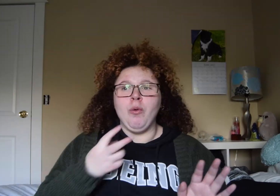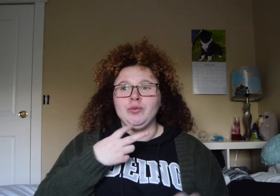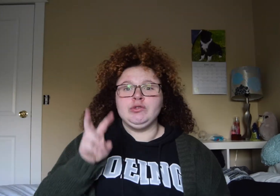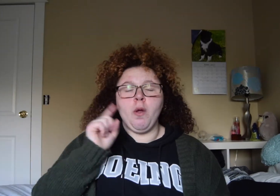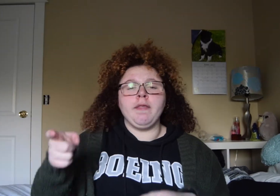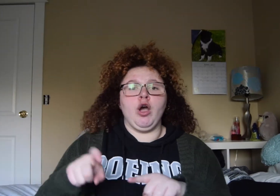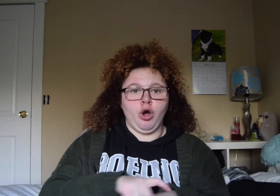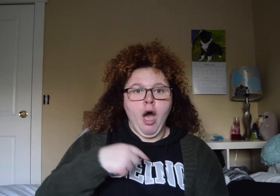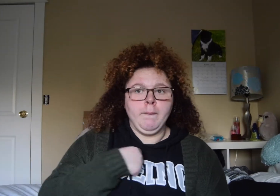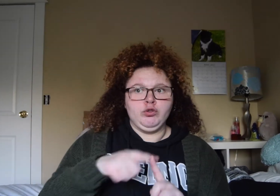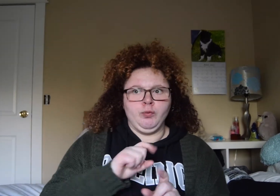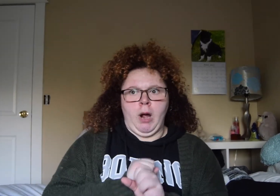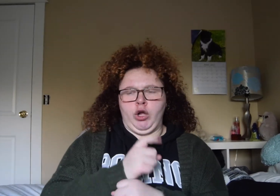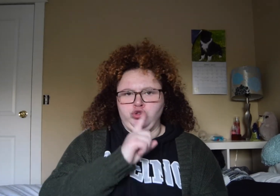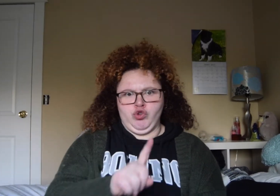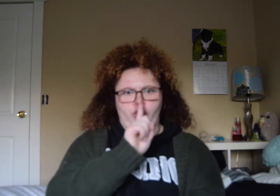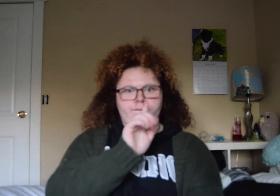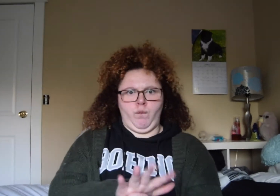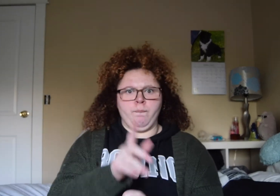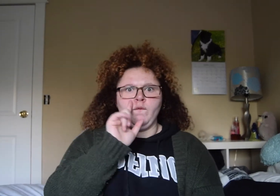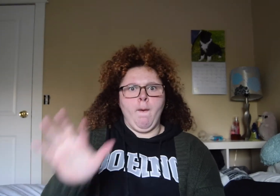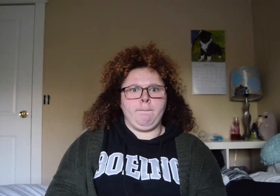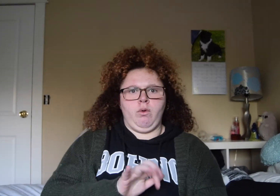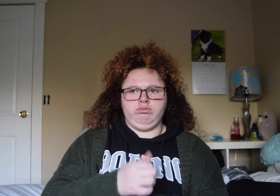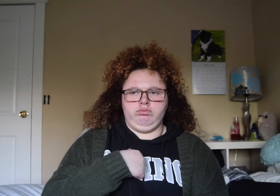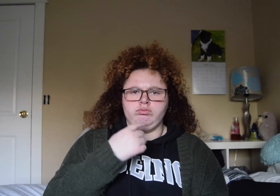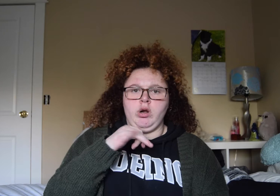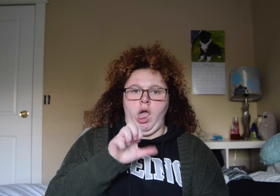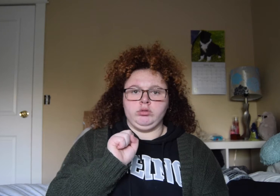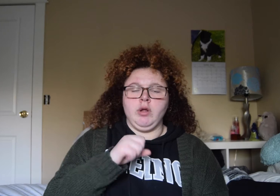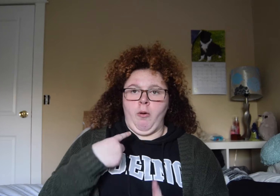Two days ago, they called me to confirm if I was attending and I said yes